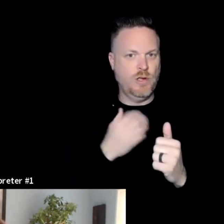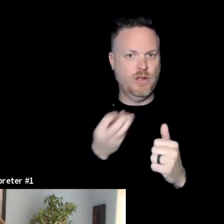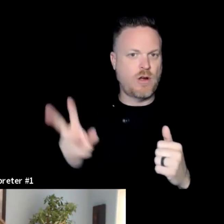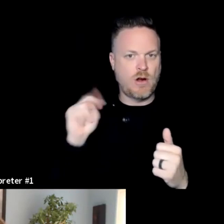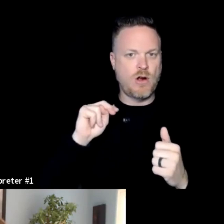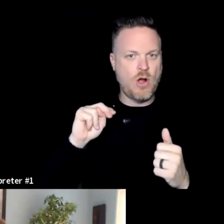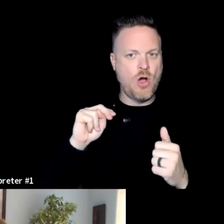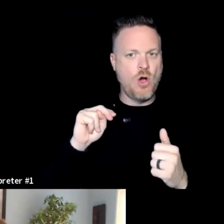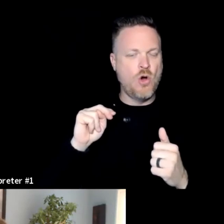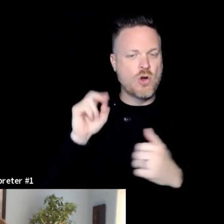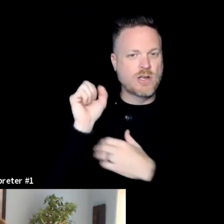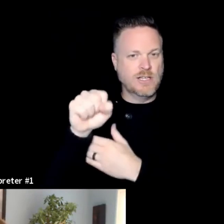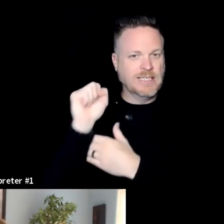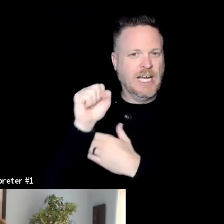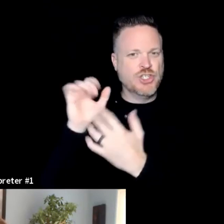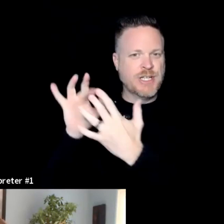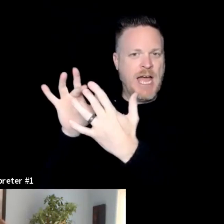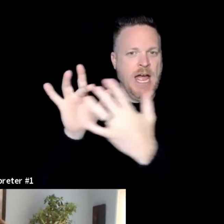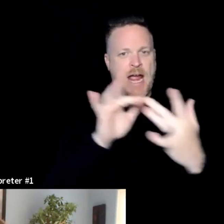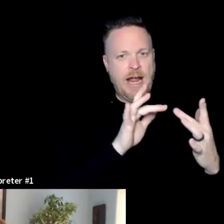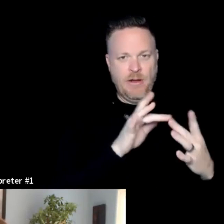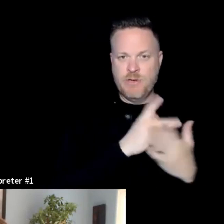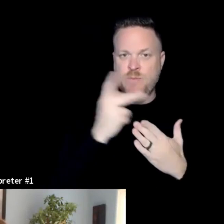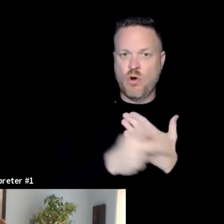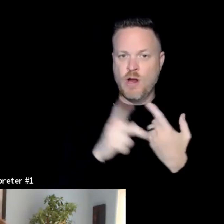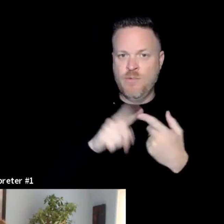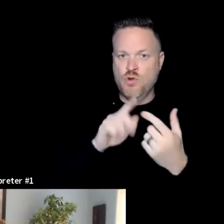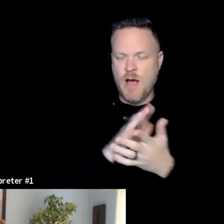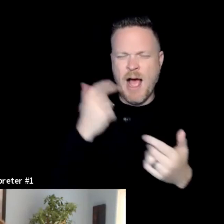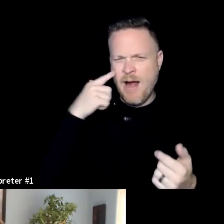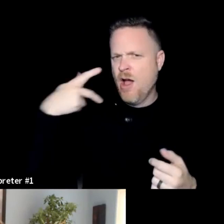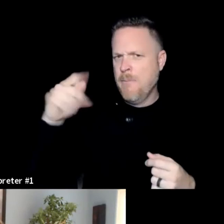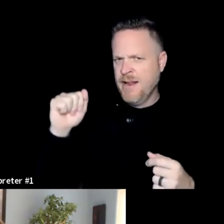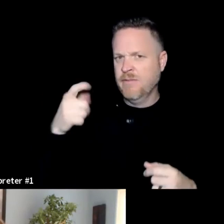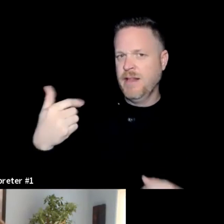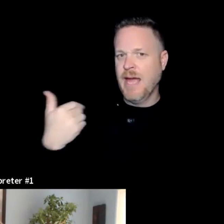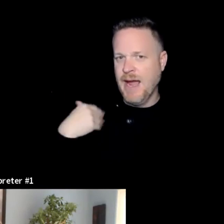concussion outreach programs. I know Pennsylvania does as well and others.